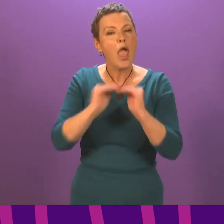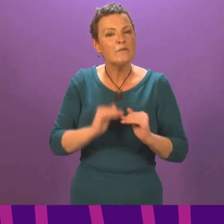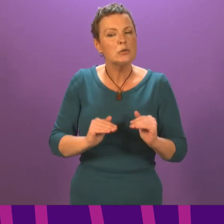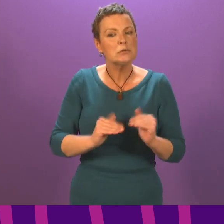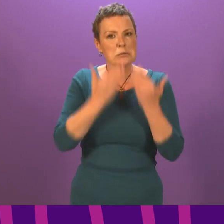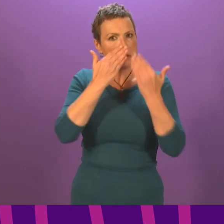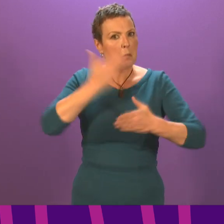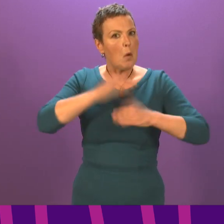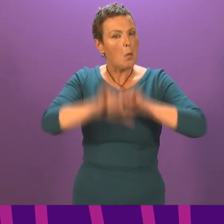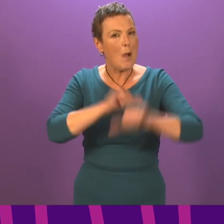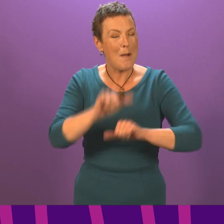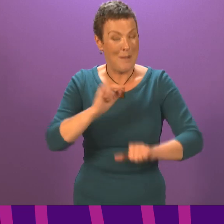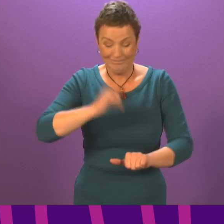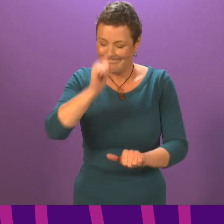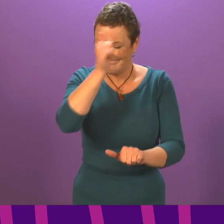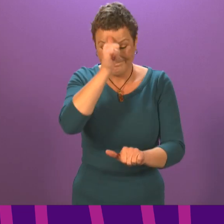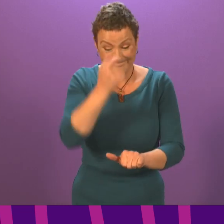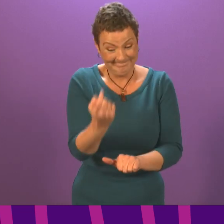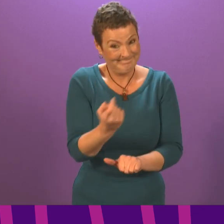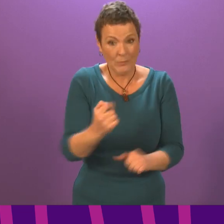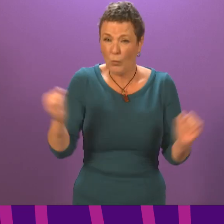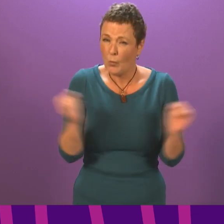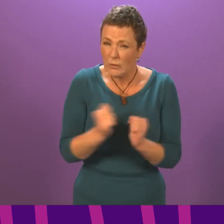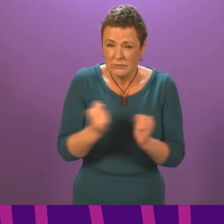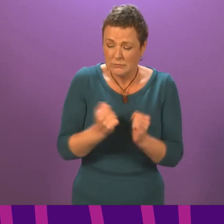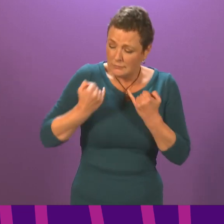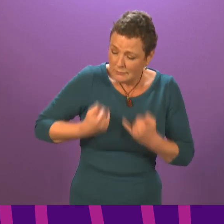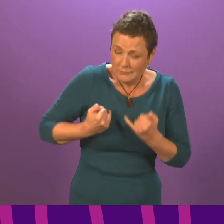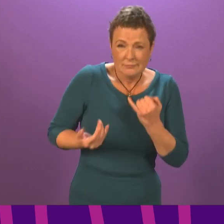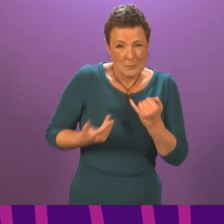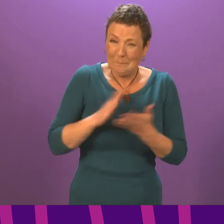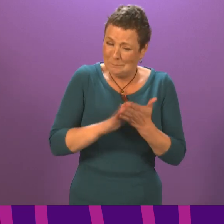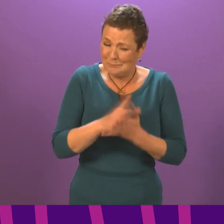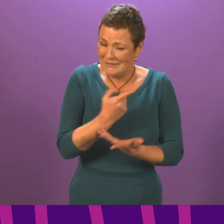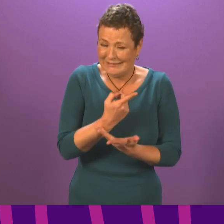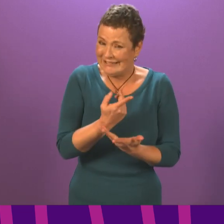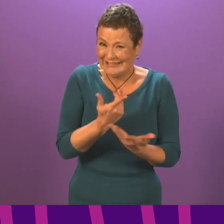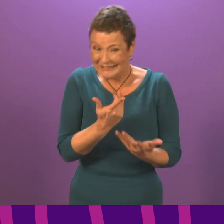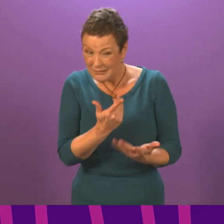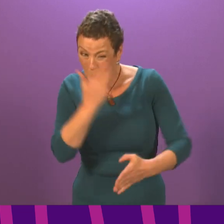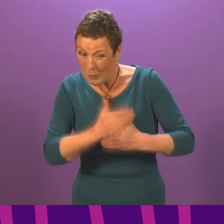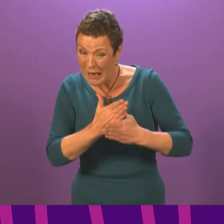that the winter period will put it under greater pressure—indeed, it is already doing so.